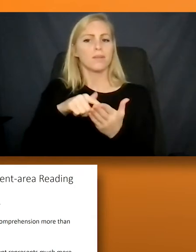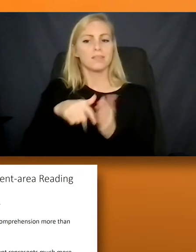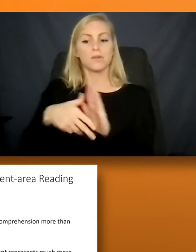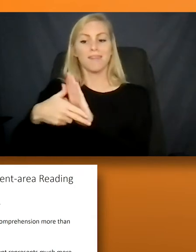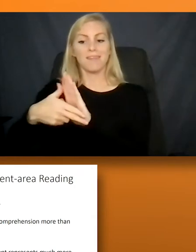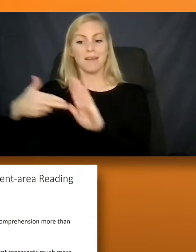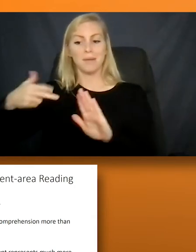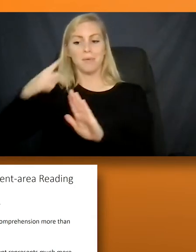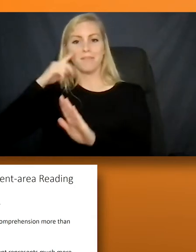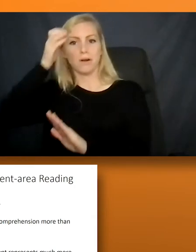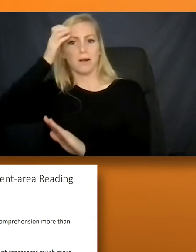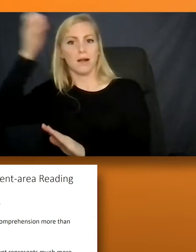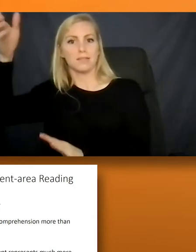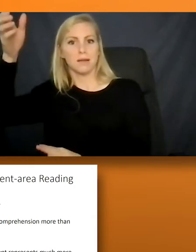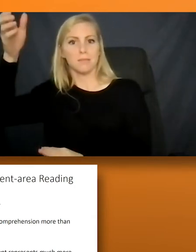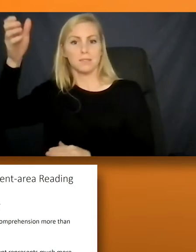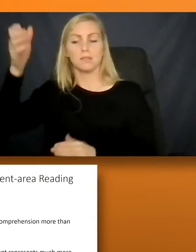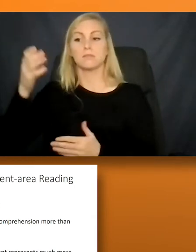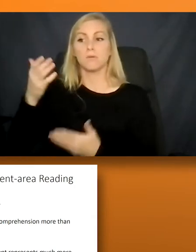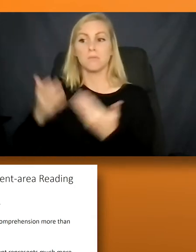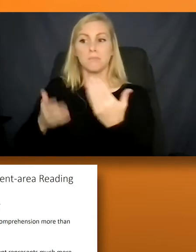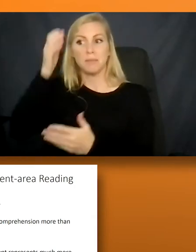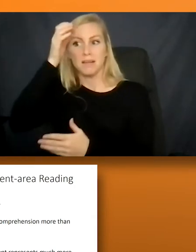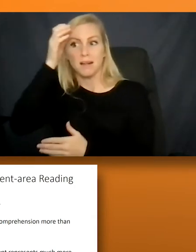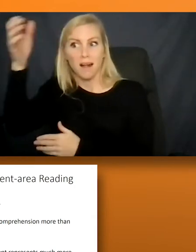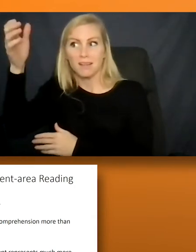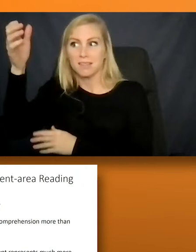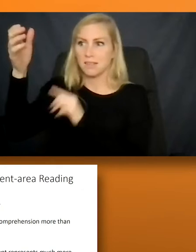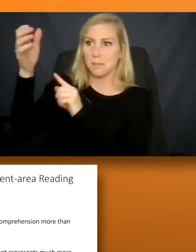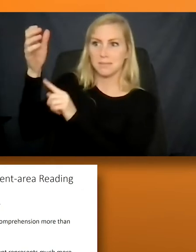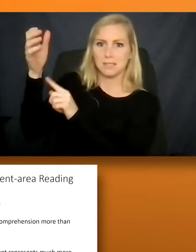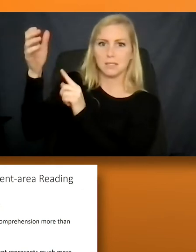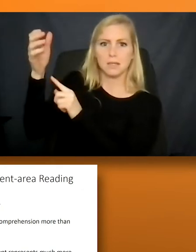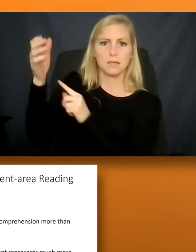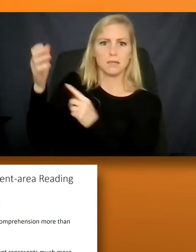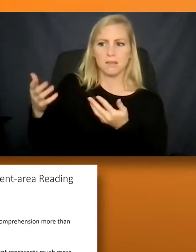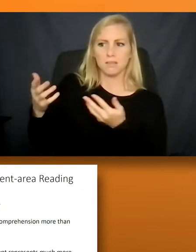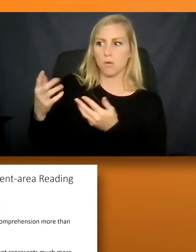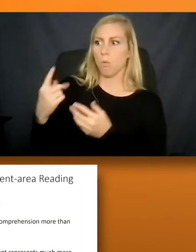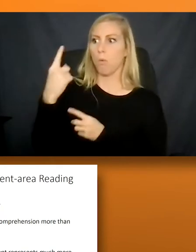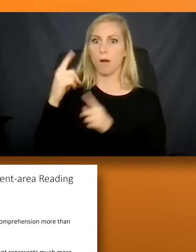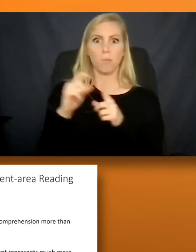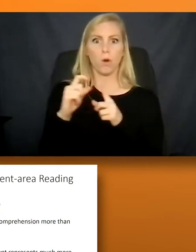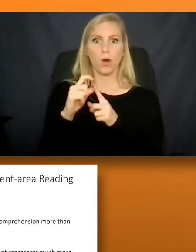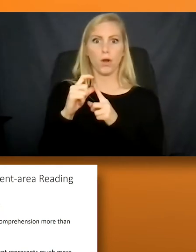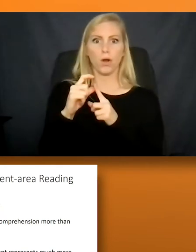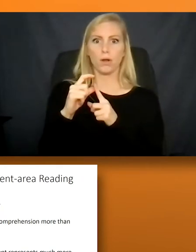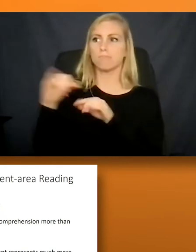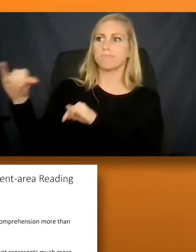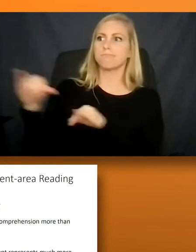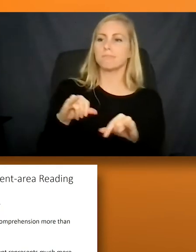So one, you know, one concept might not have a single word that really applies to it